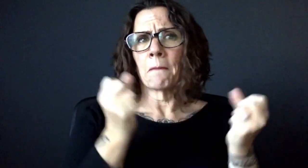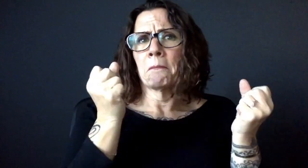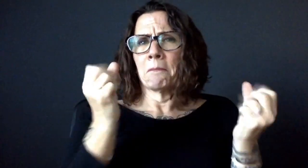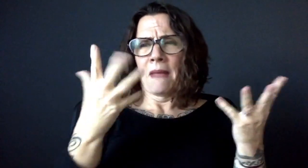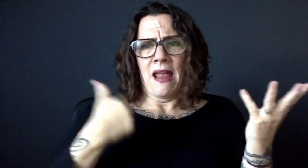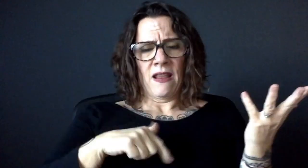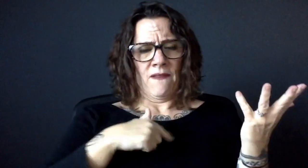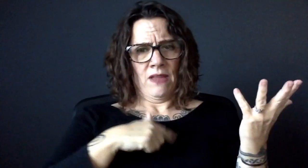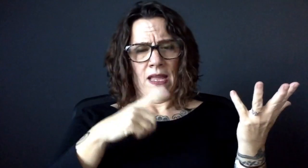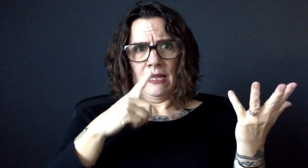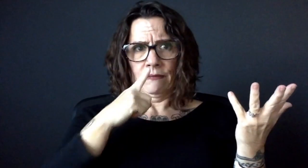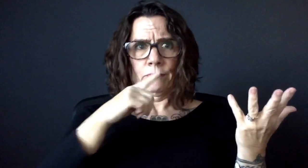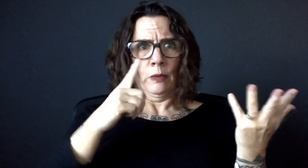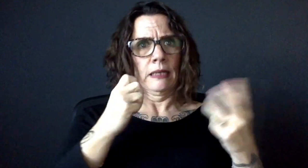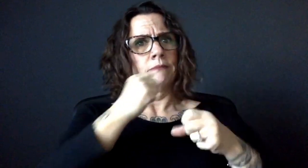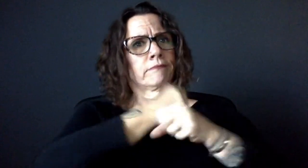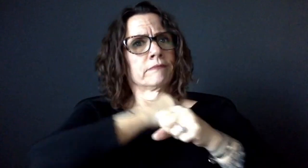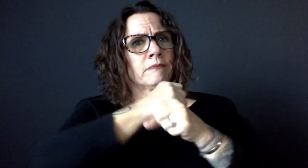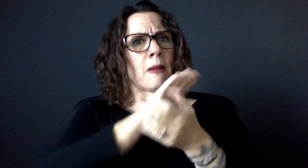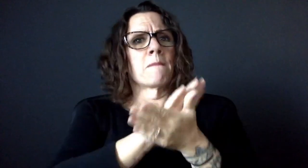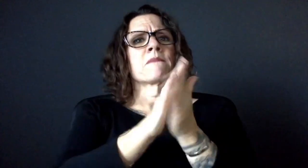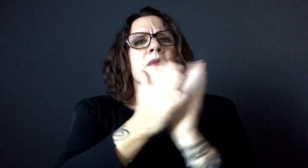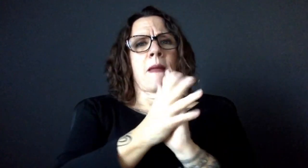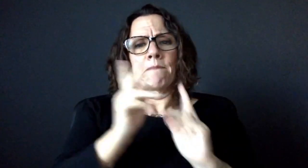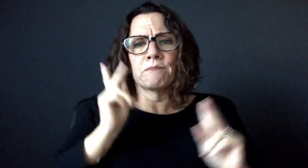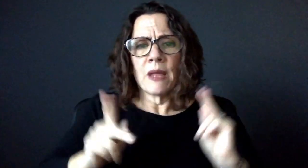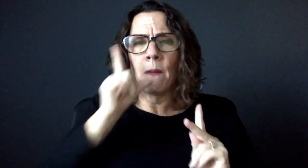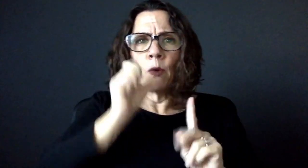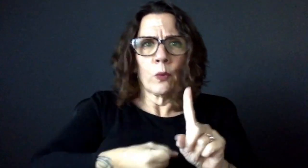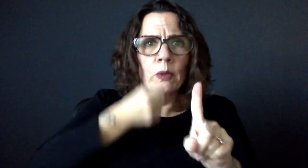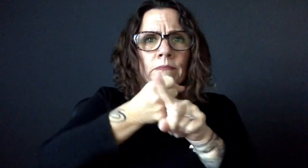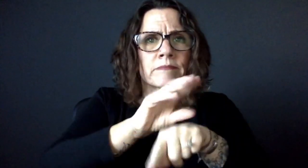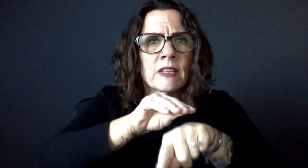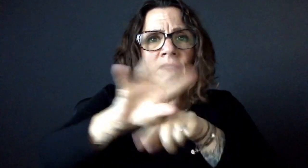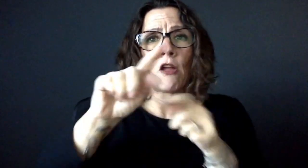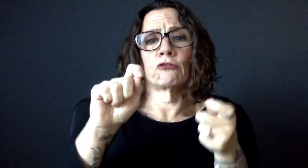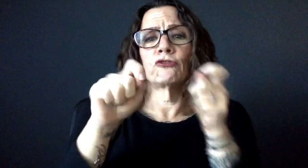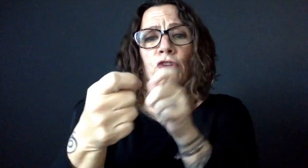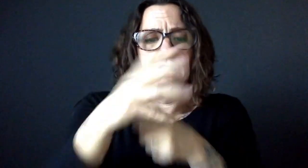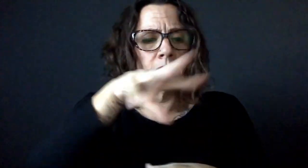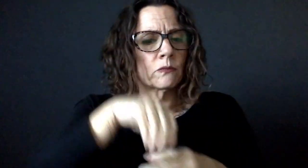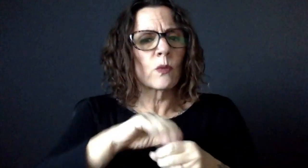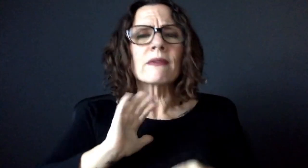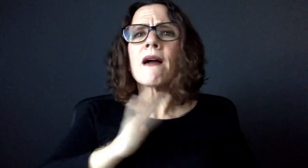many of us have often found ourselves as agents of change